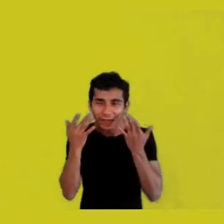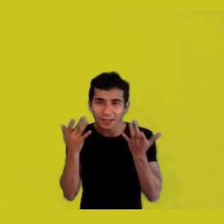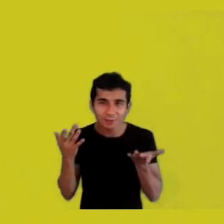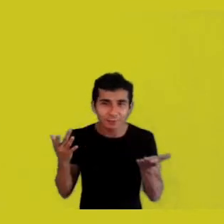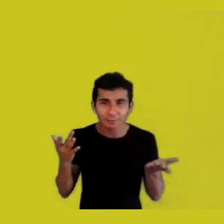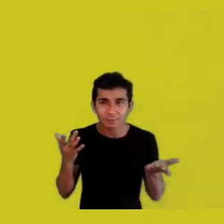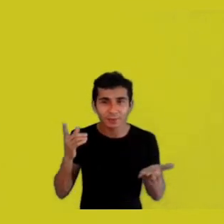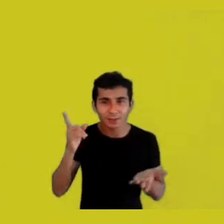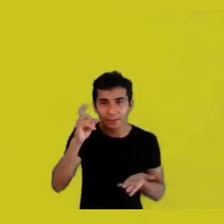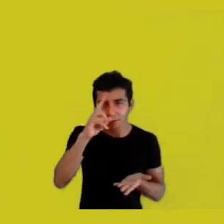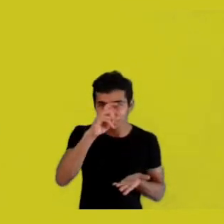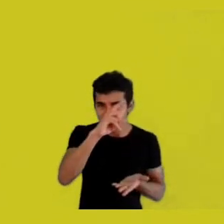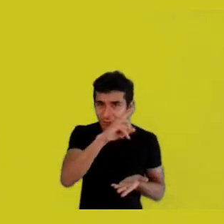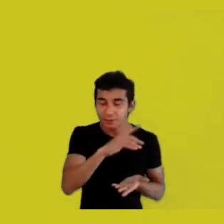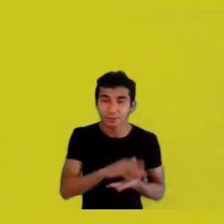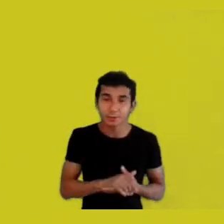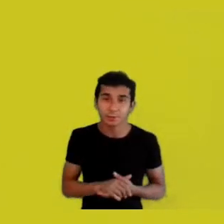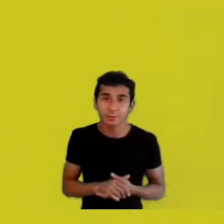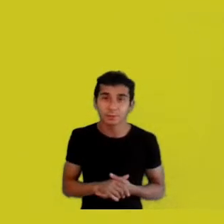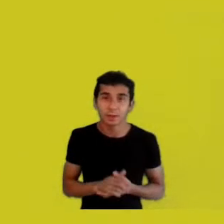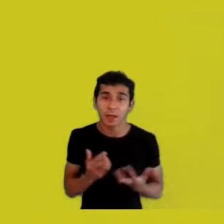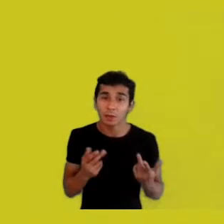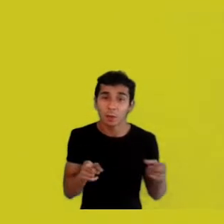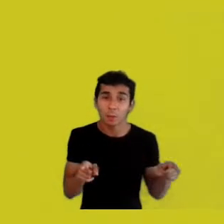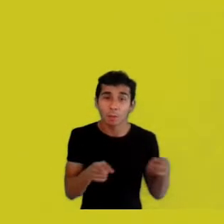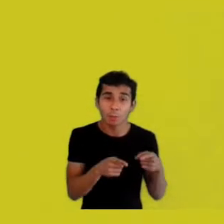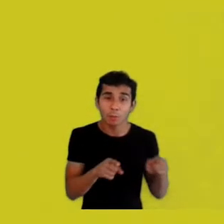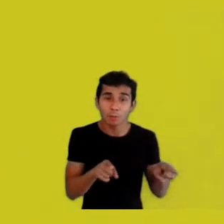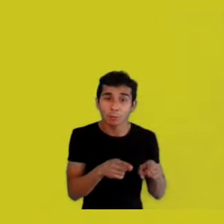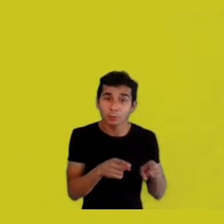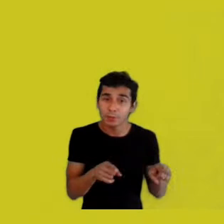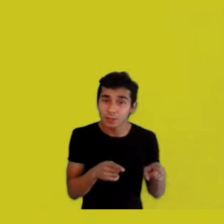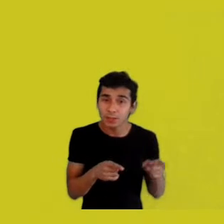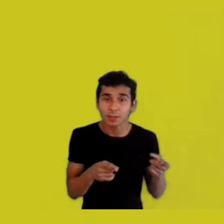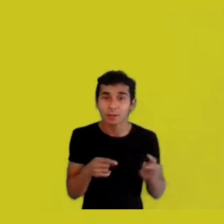Just like it’s difficult to think about music, dance...